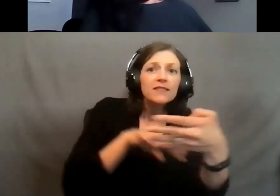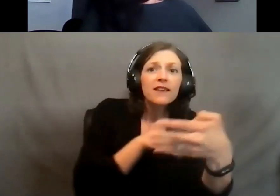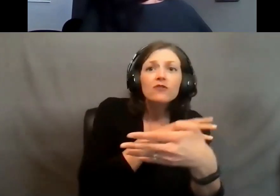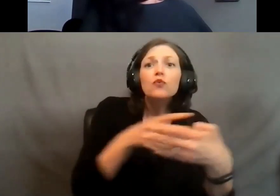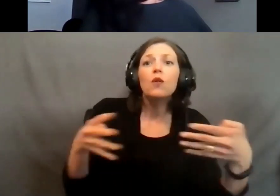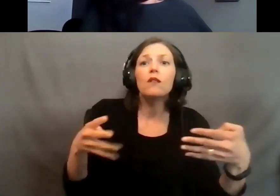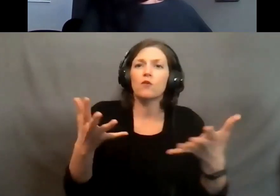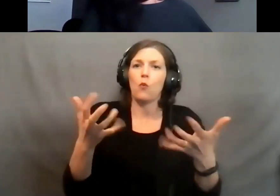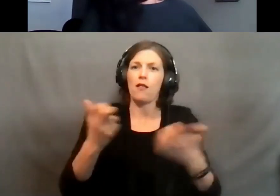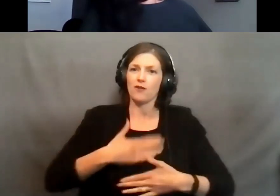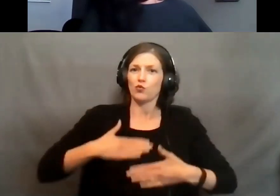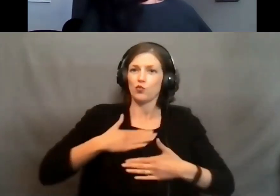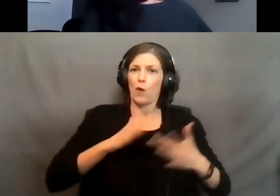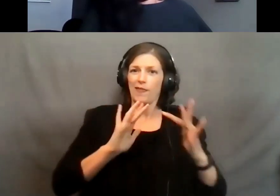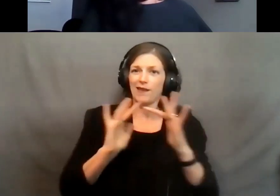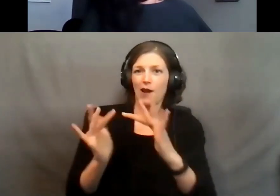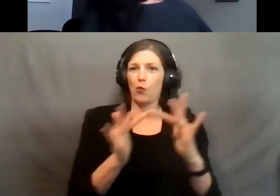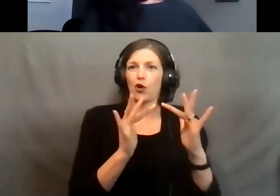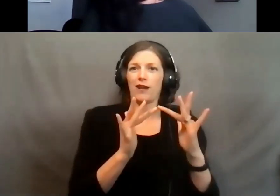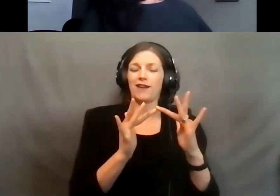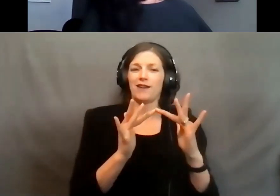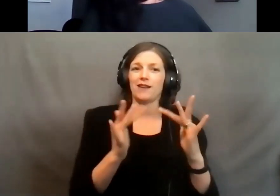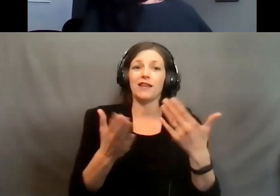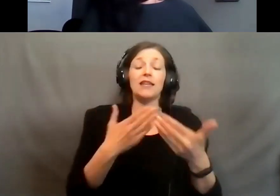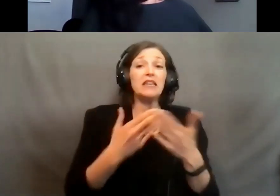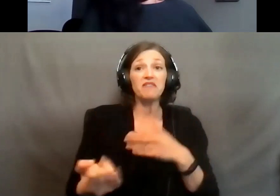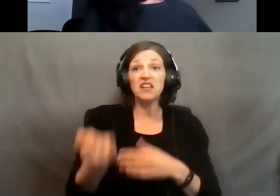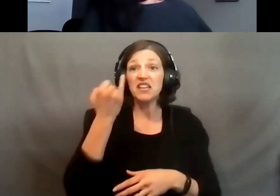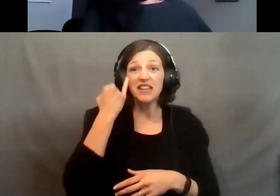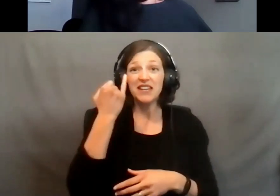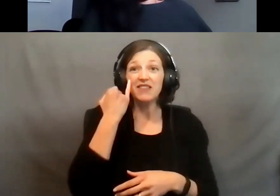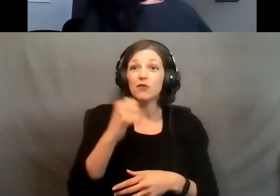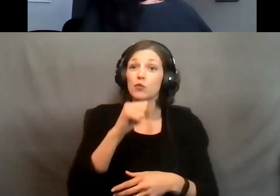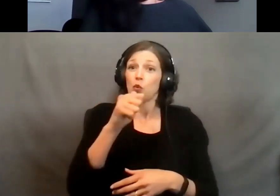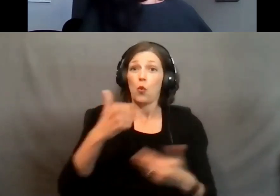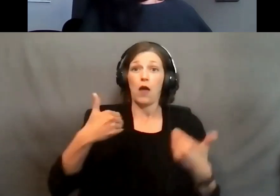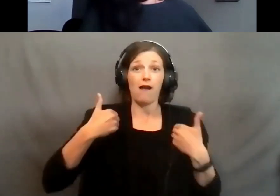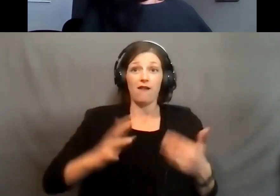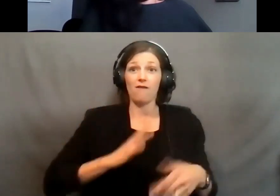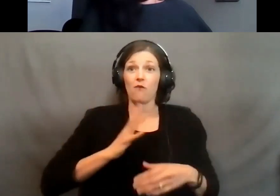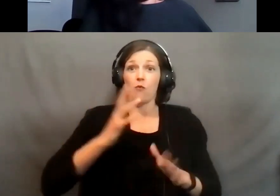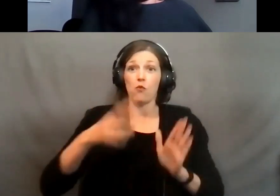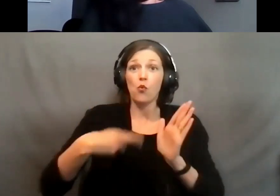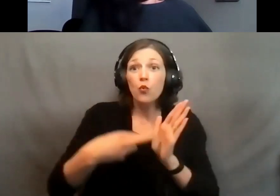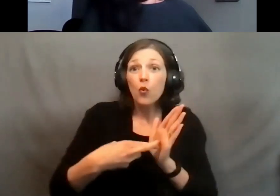that networking even if you don't have a 13:11:24 formal role . If you're coming to